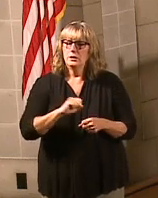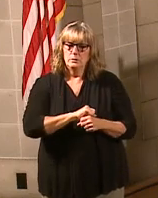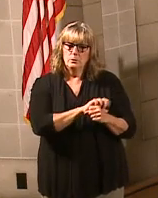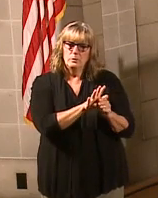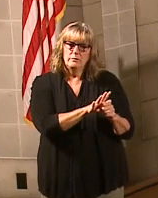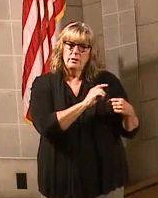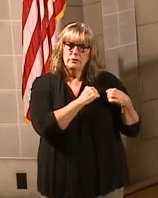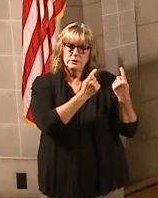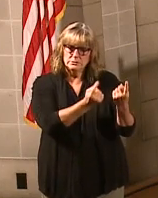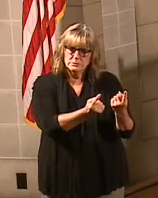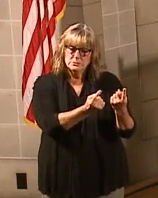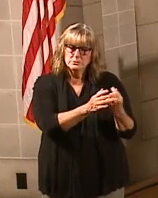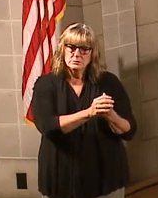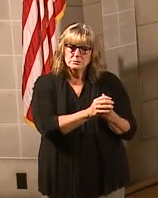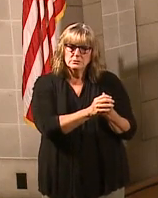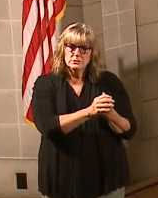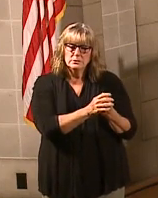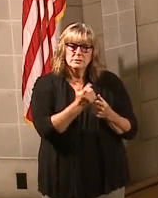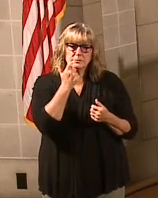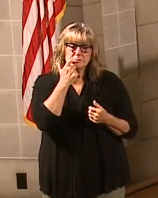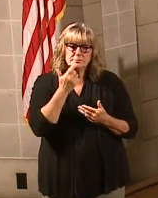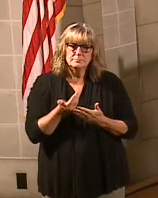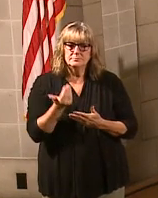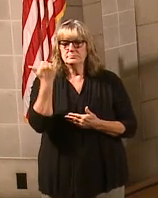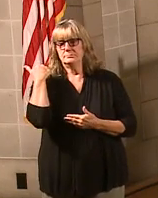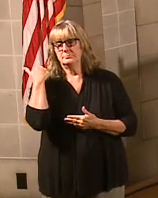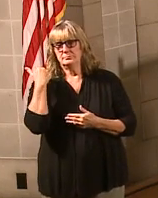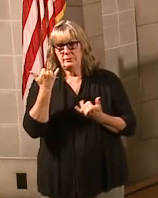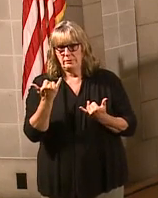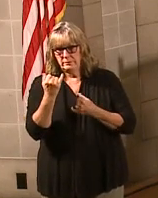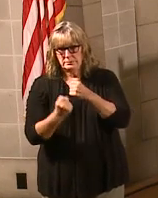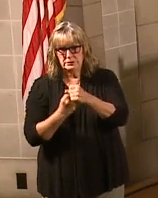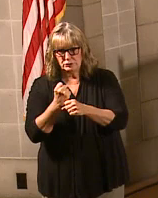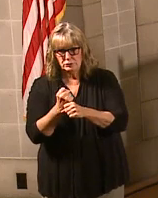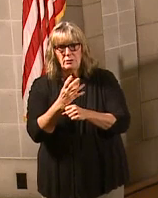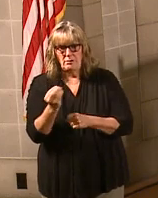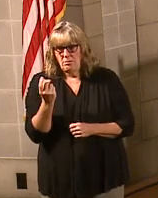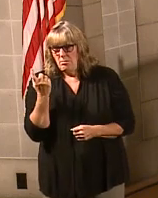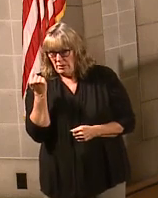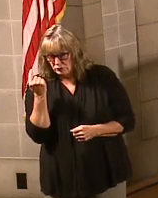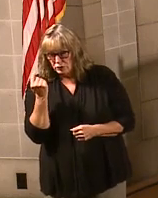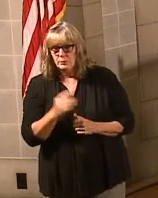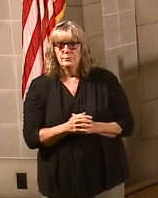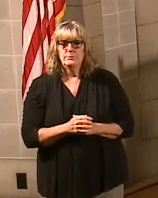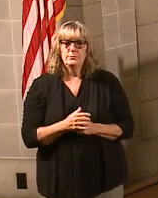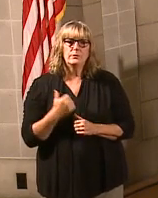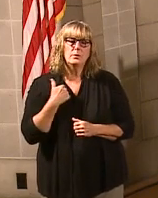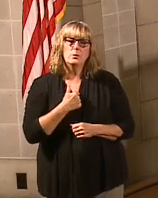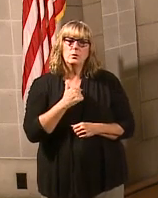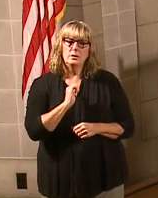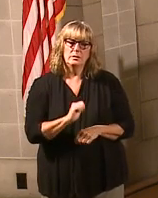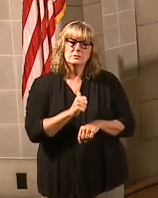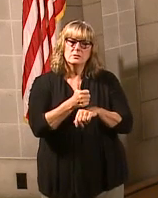THAT'S WHY WE HAVE ANGIE LENG HERE.